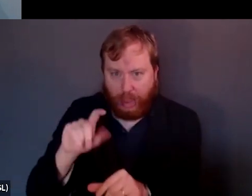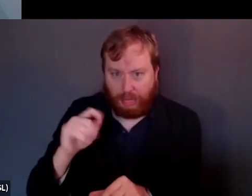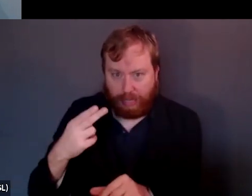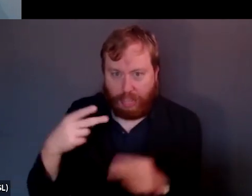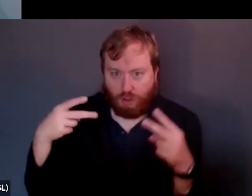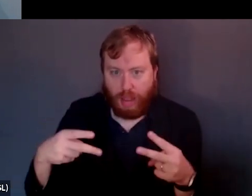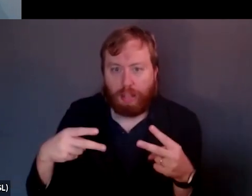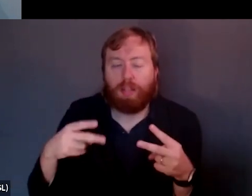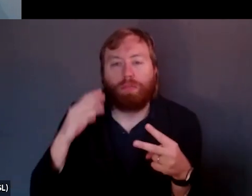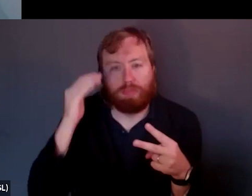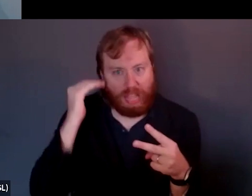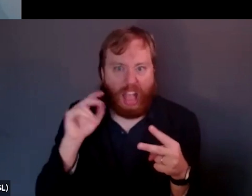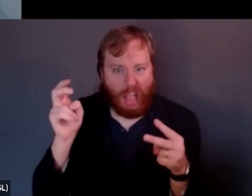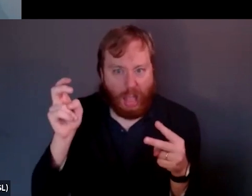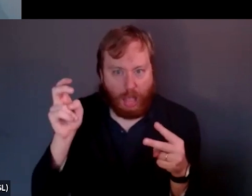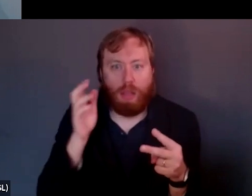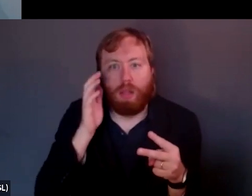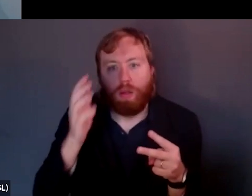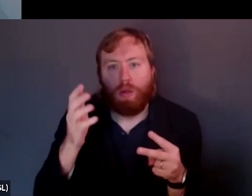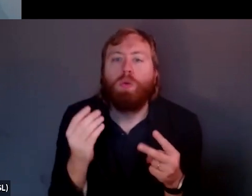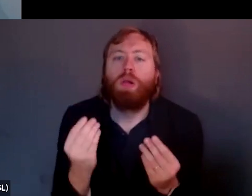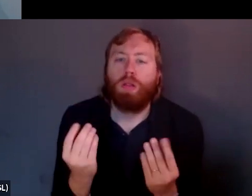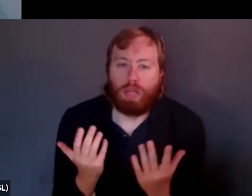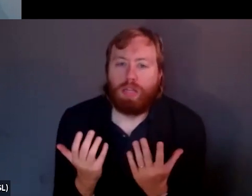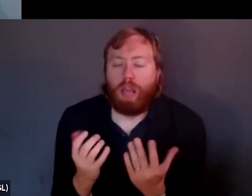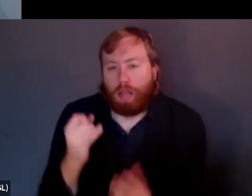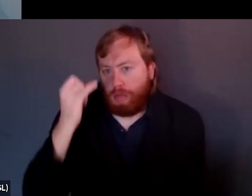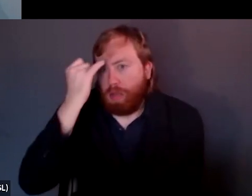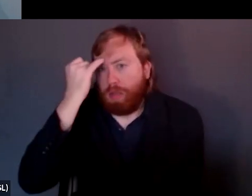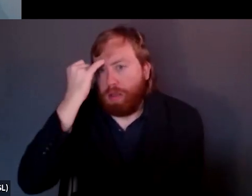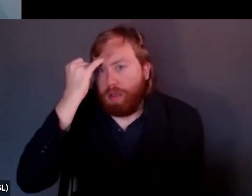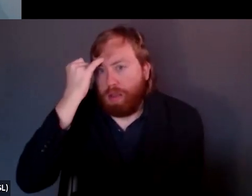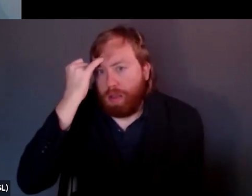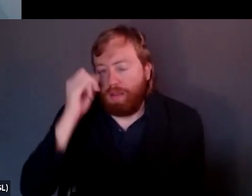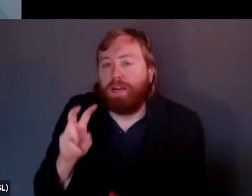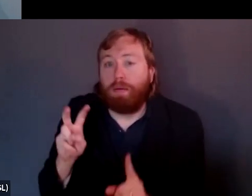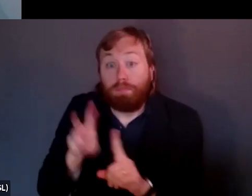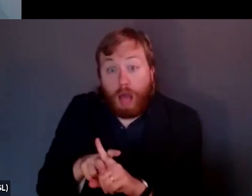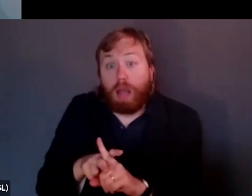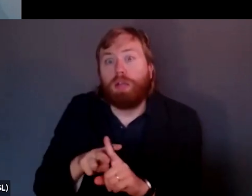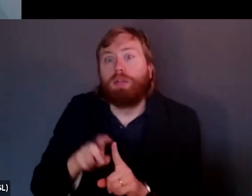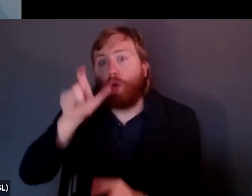will then indicate whether that heading applies vertically or horizontally.